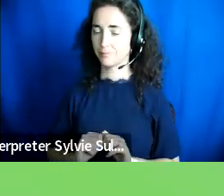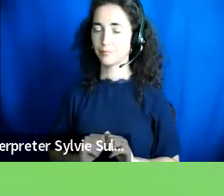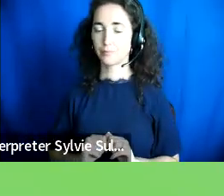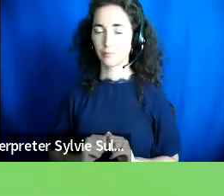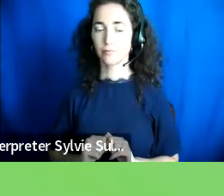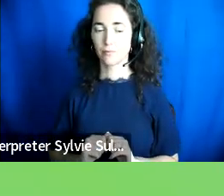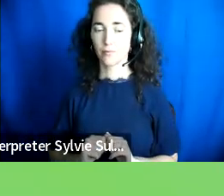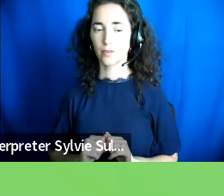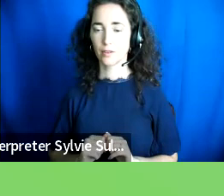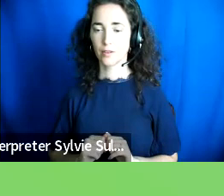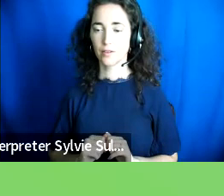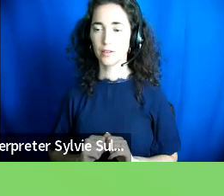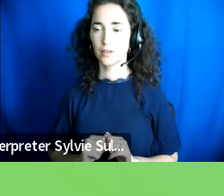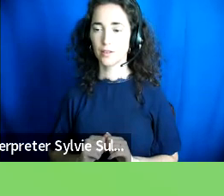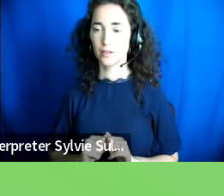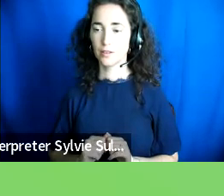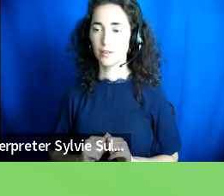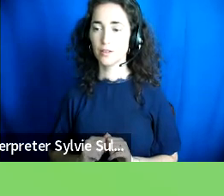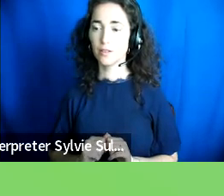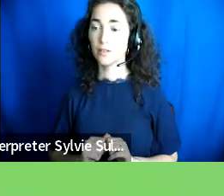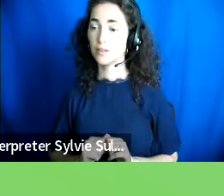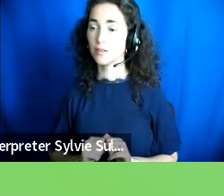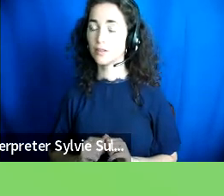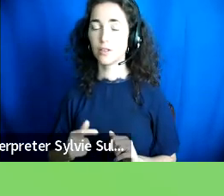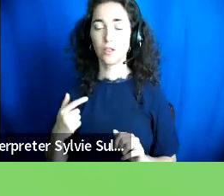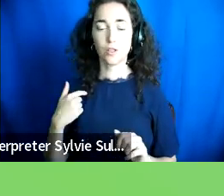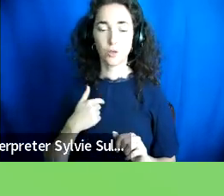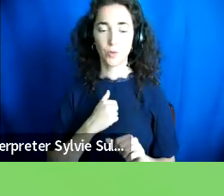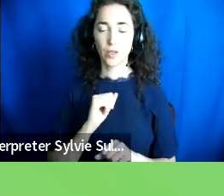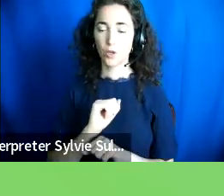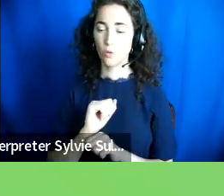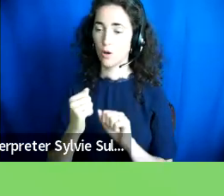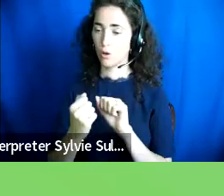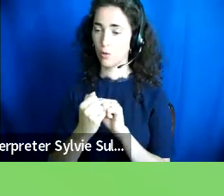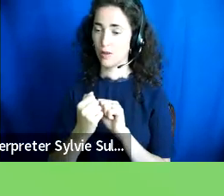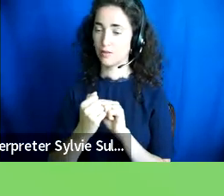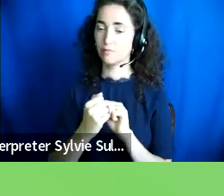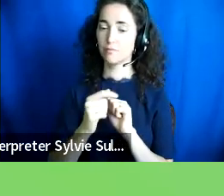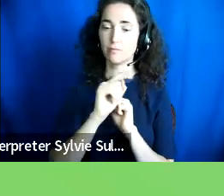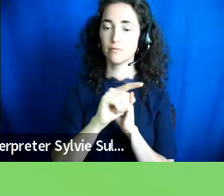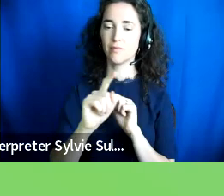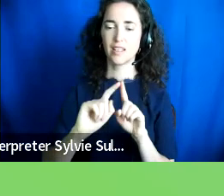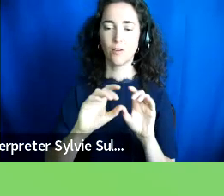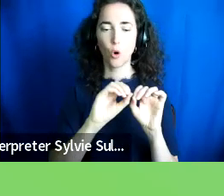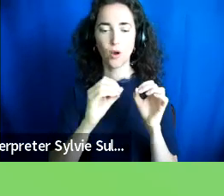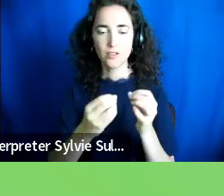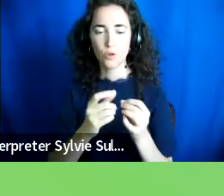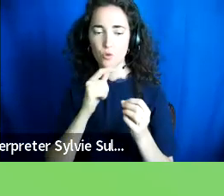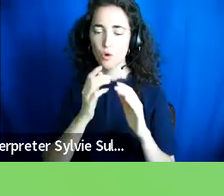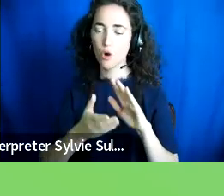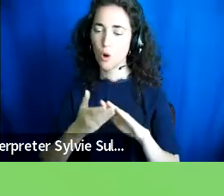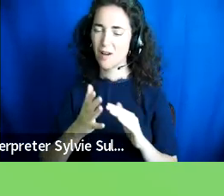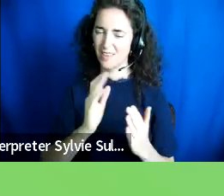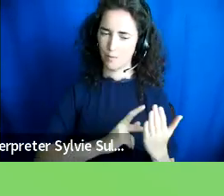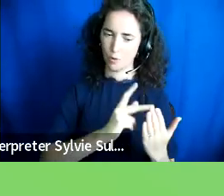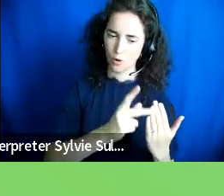We go the organizations that operate this program and other programs.